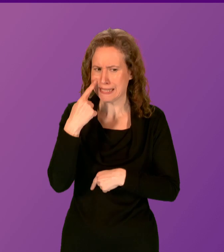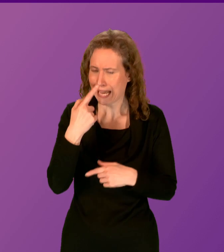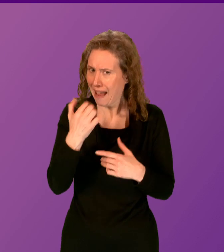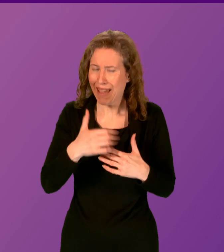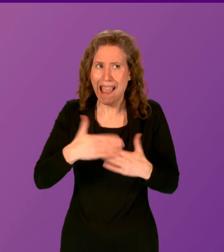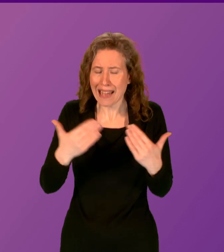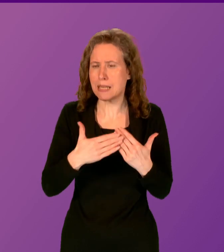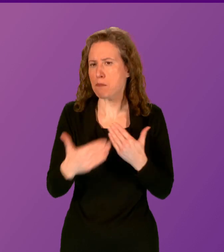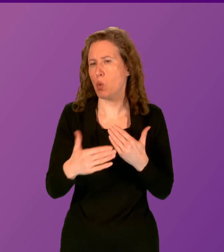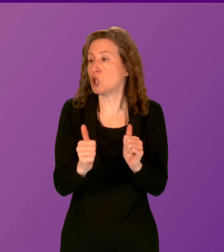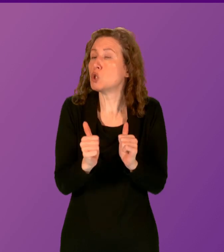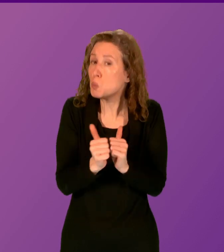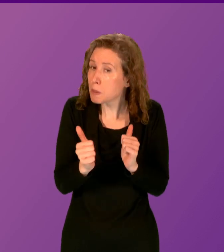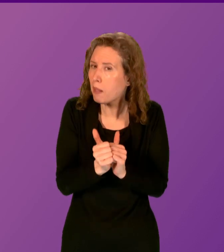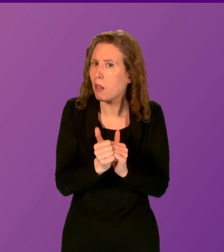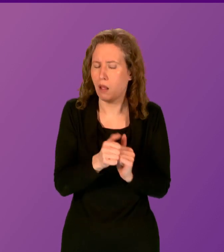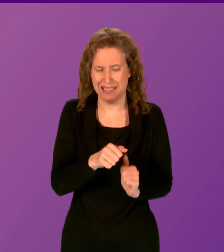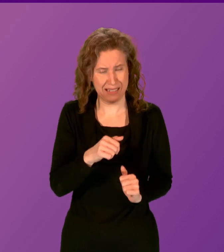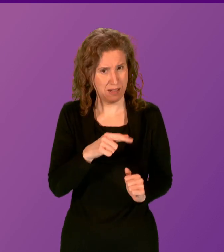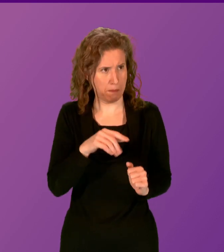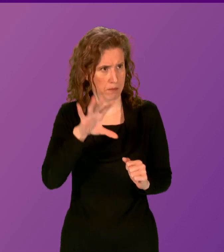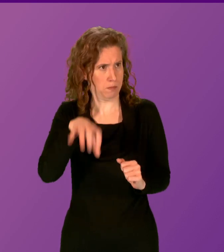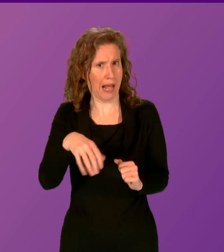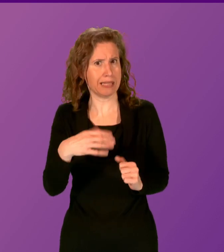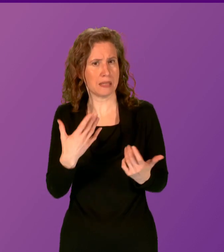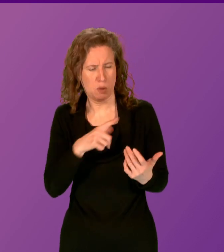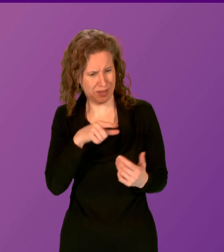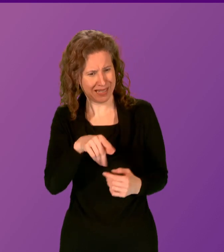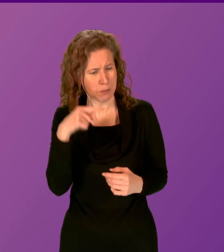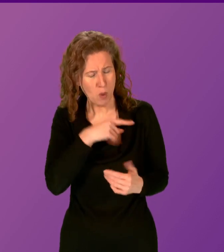alternative for this vulnerable young boy can be found?